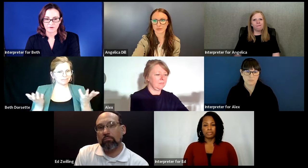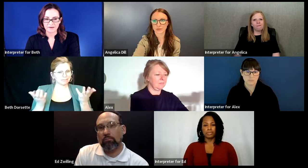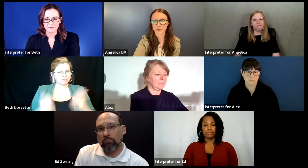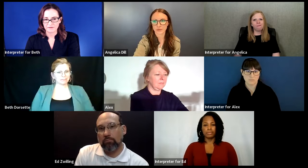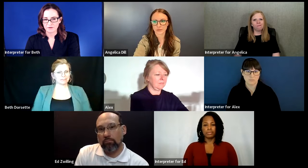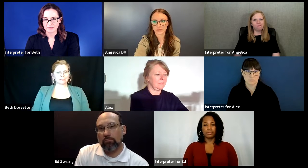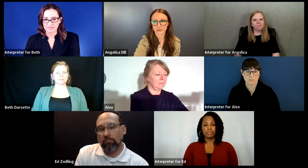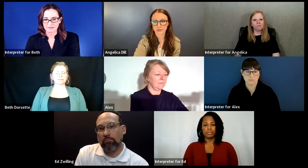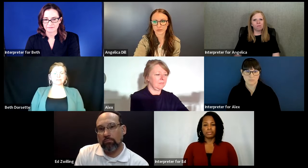their Deaf interviewees.